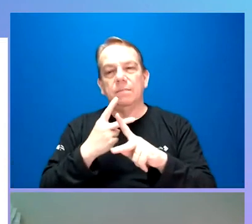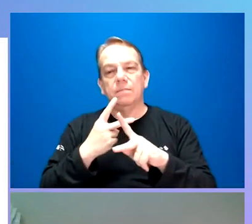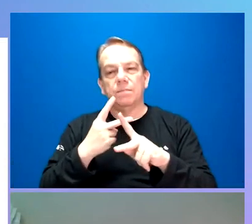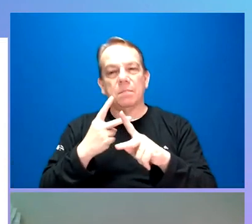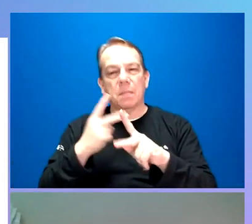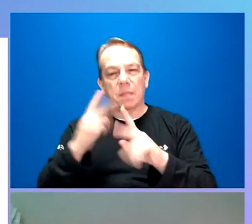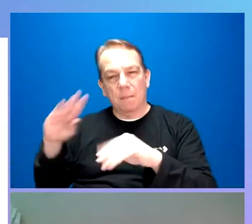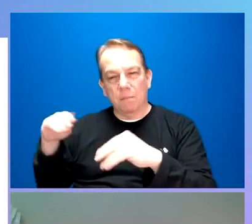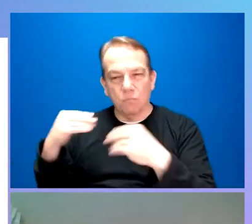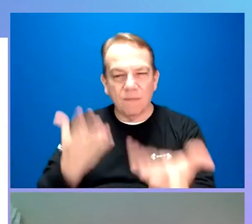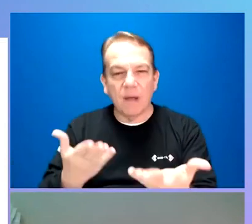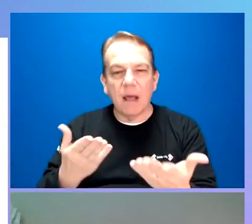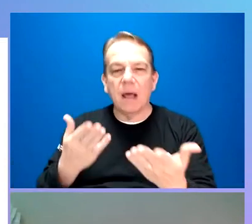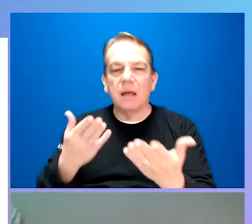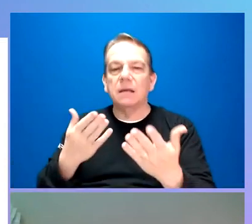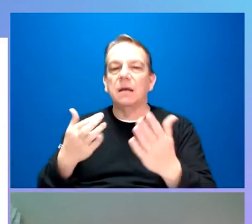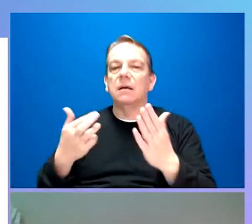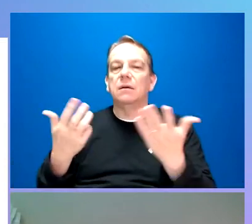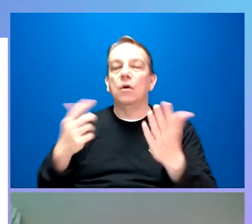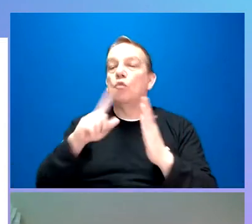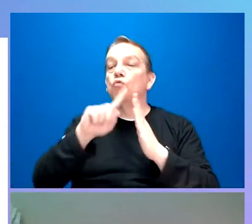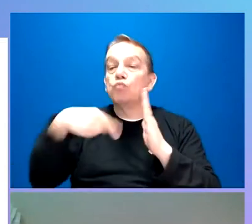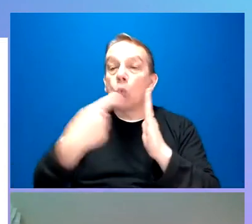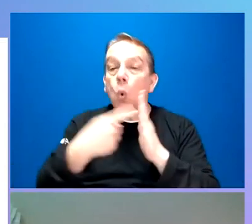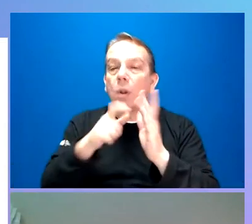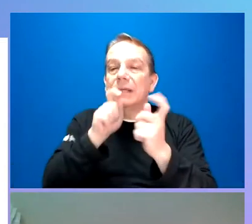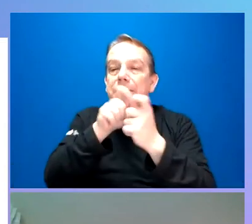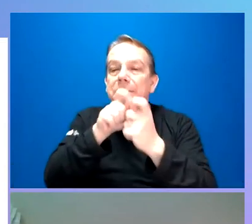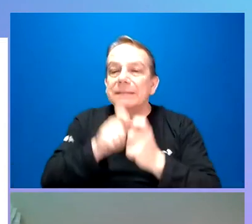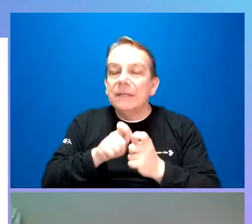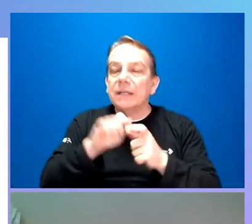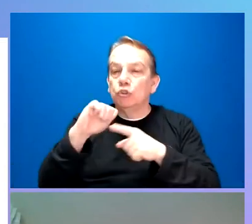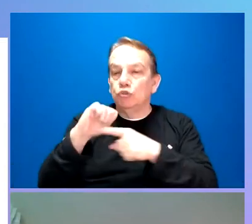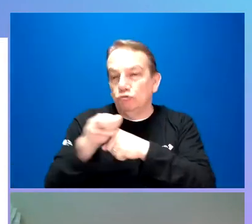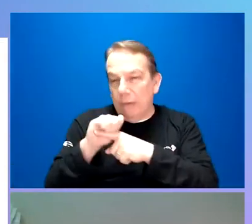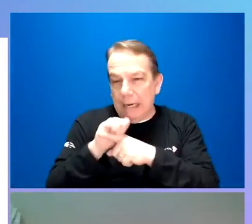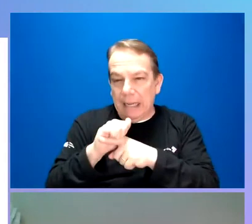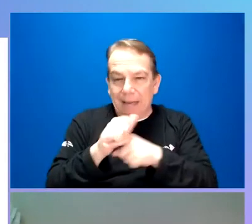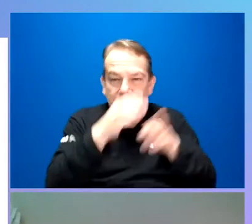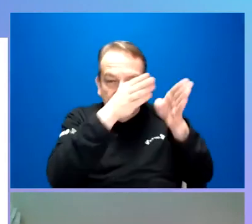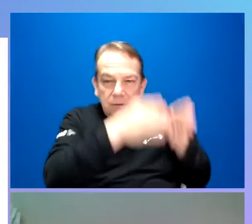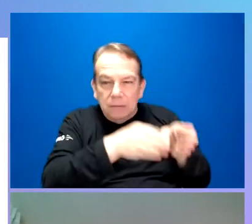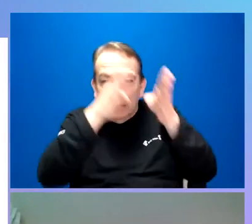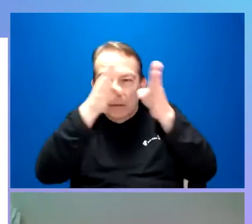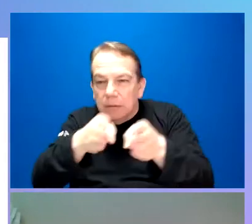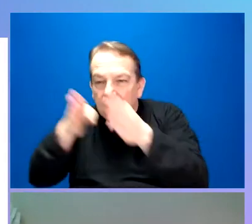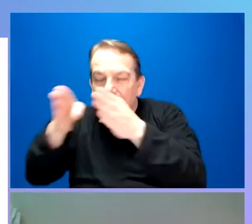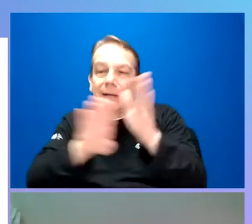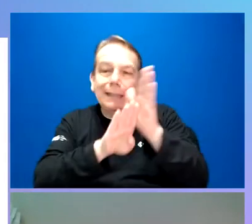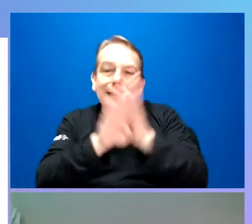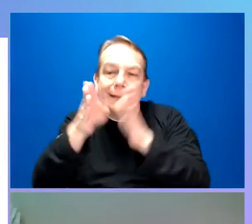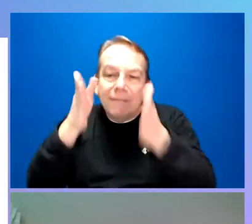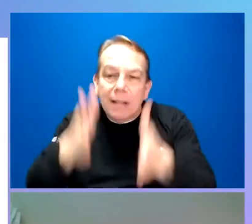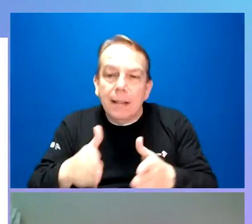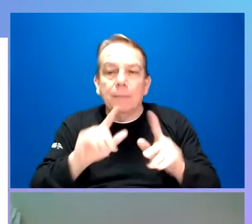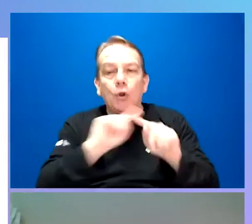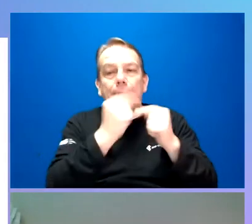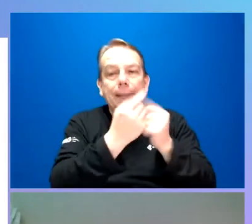uh, role specific trainings. We, we refined them. We fine tuned